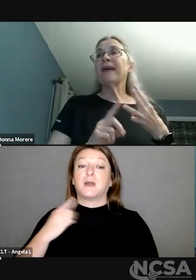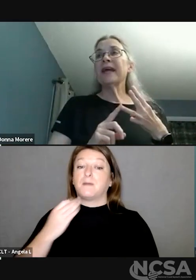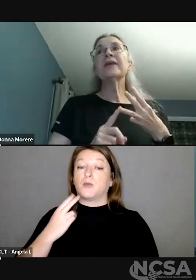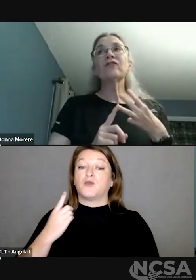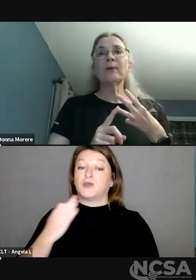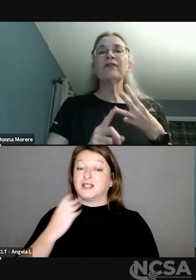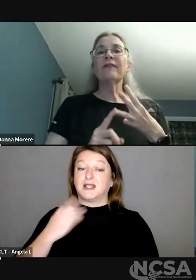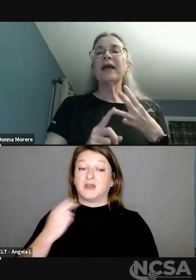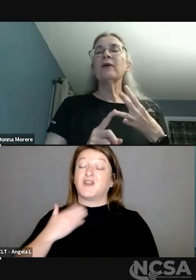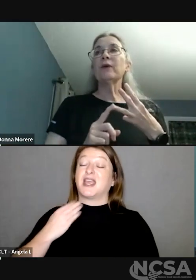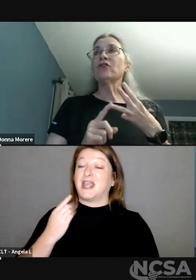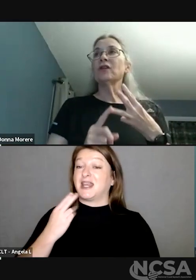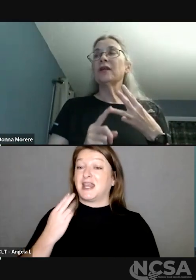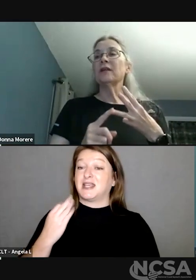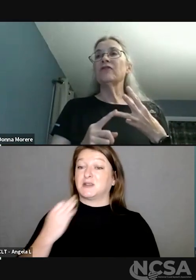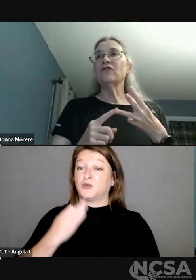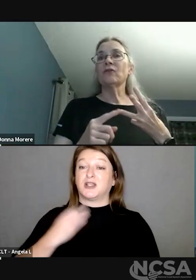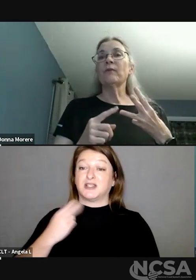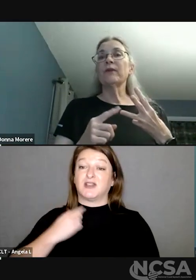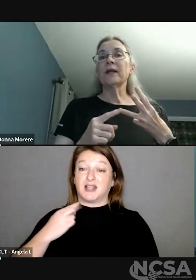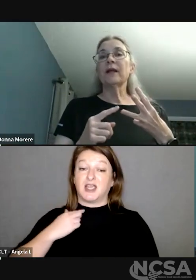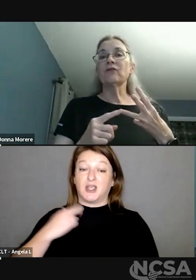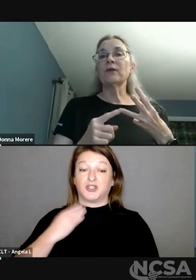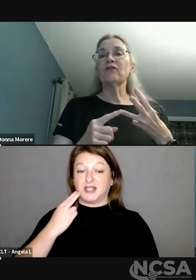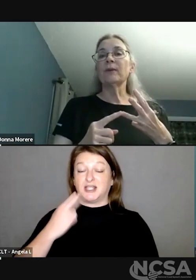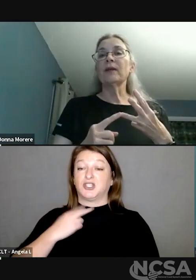and expressive language in these children with the intellectual disabilities,